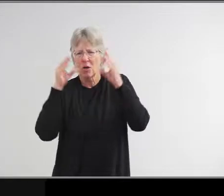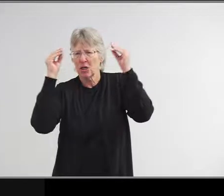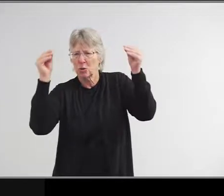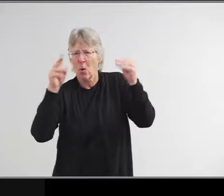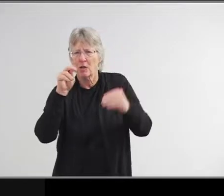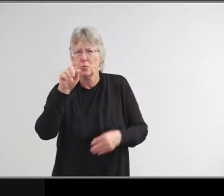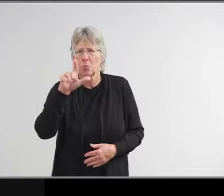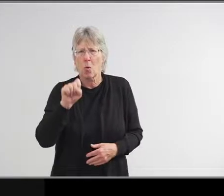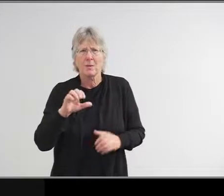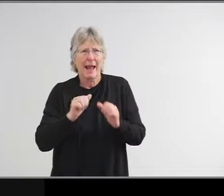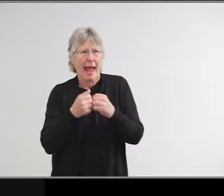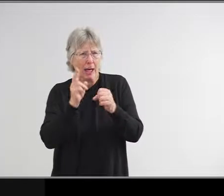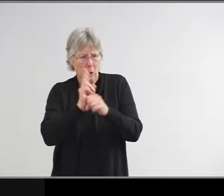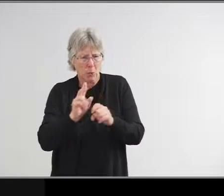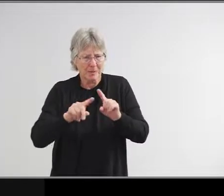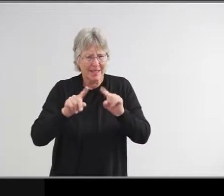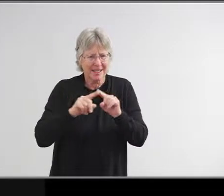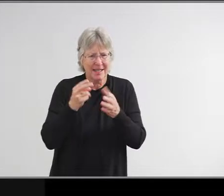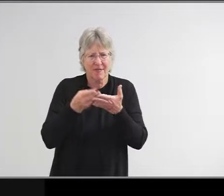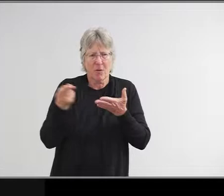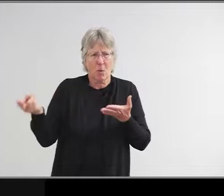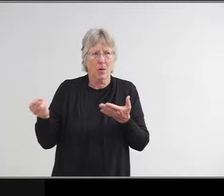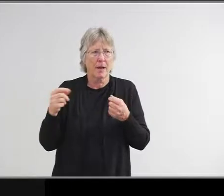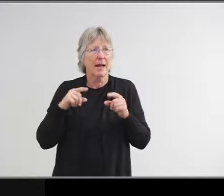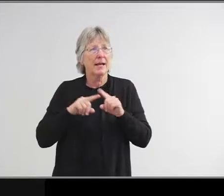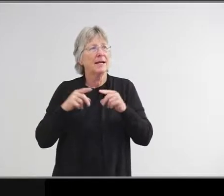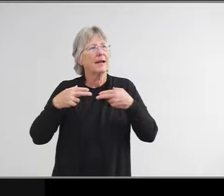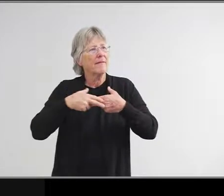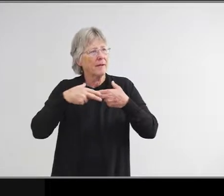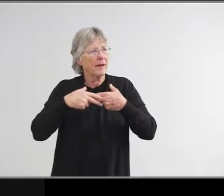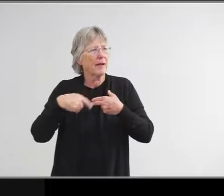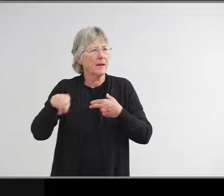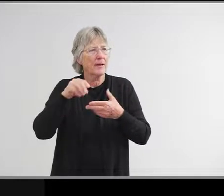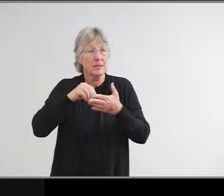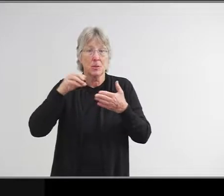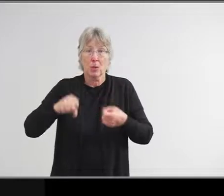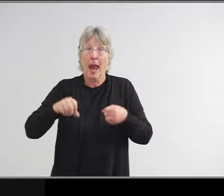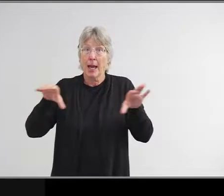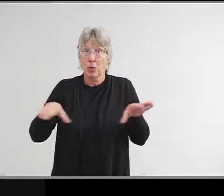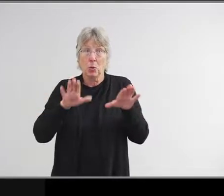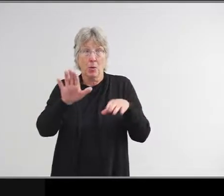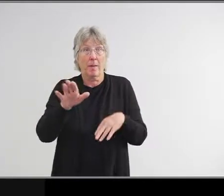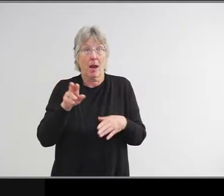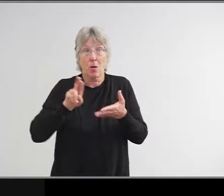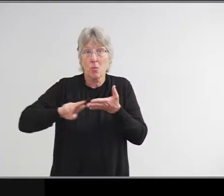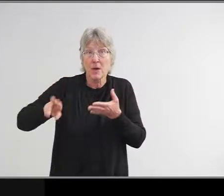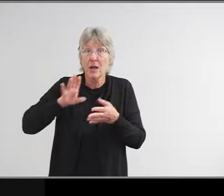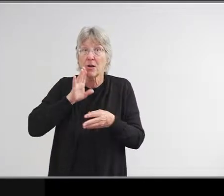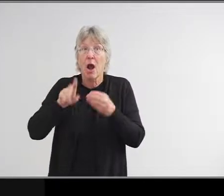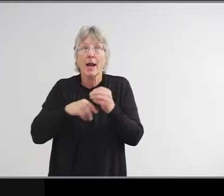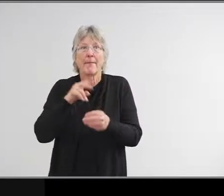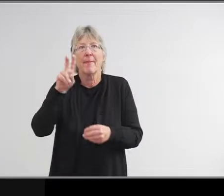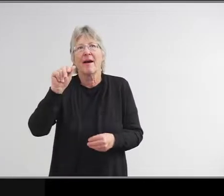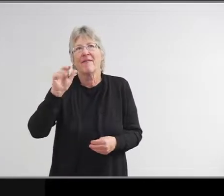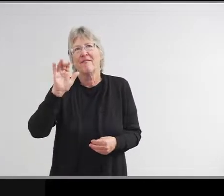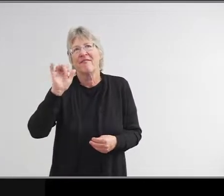As an extension from the previous slide on media literacy, students can conduct their own research on vaccines, they can highlight and annotate their resources